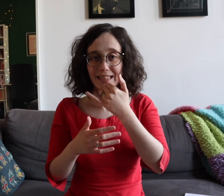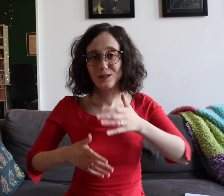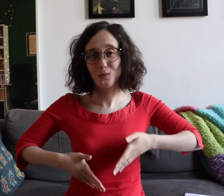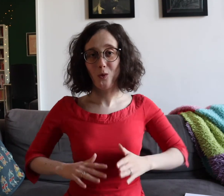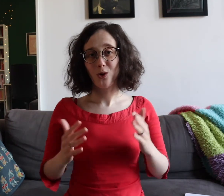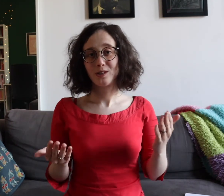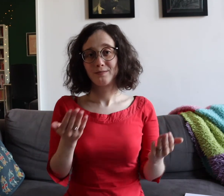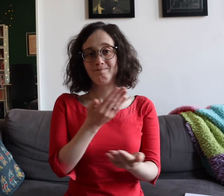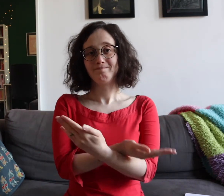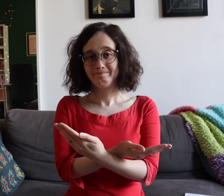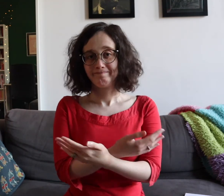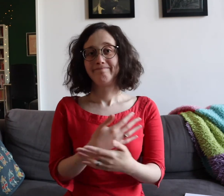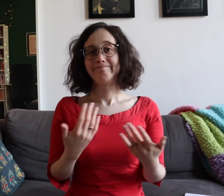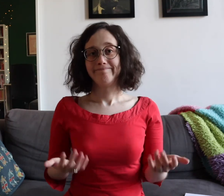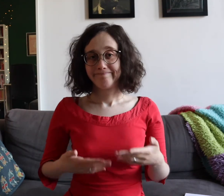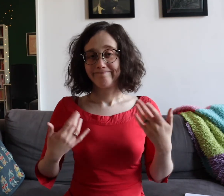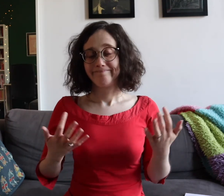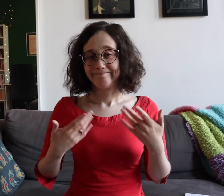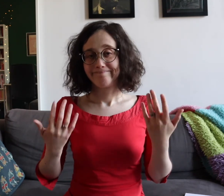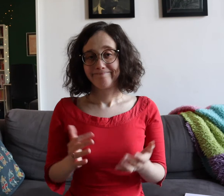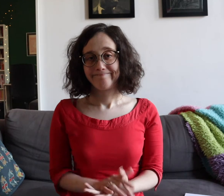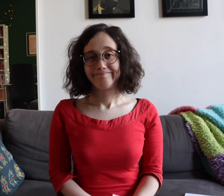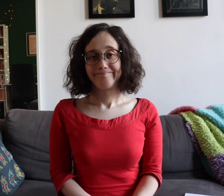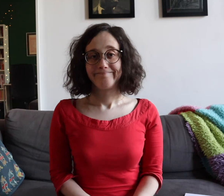and that she had been switched at birth. Now what?